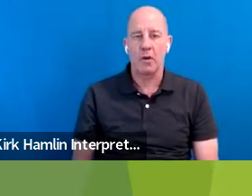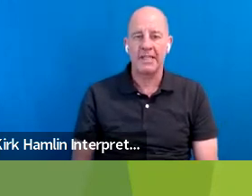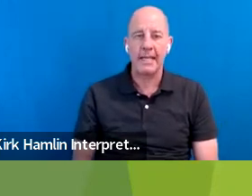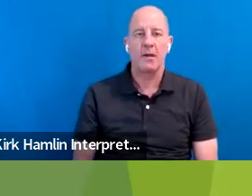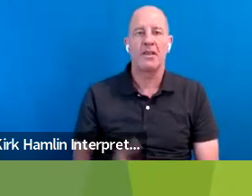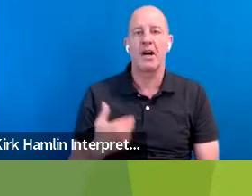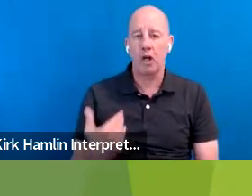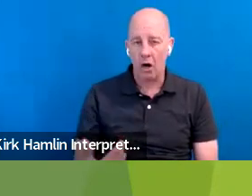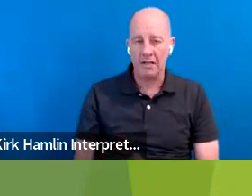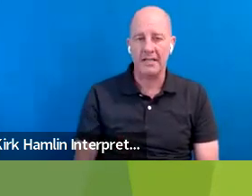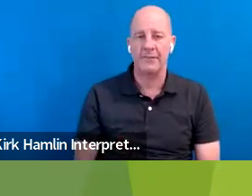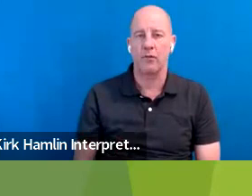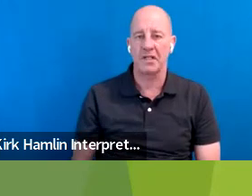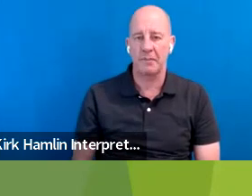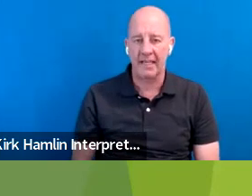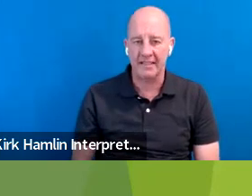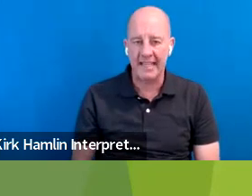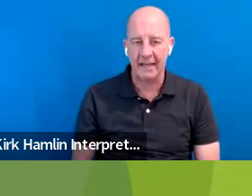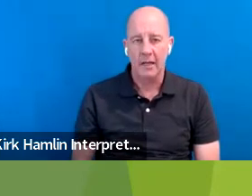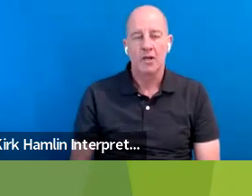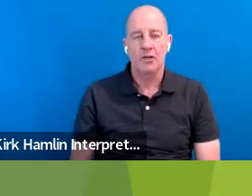So you want to keep the concept of what is being said.